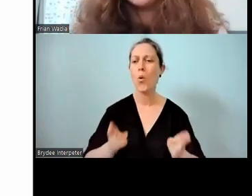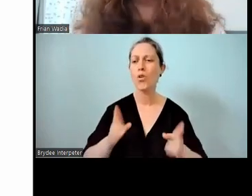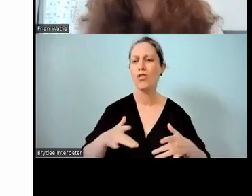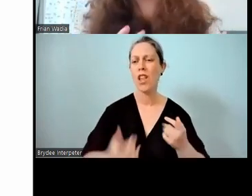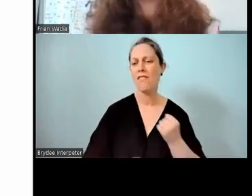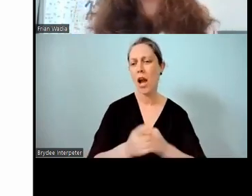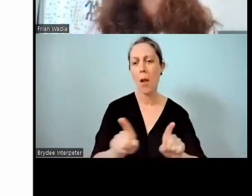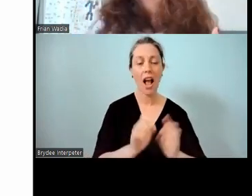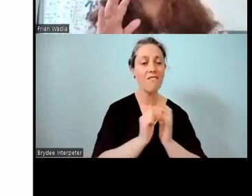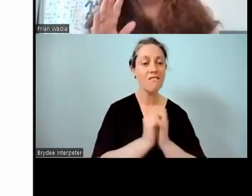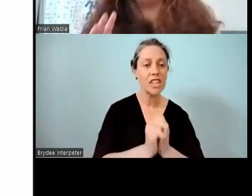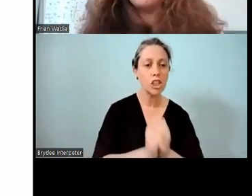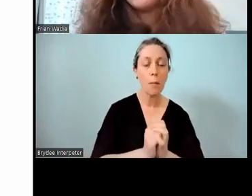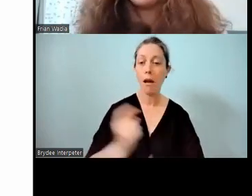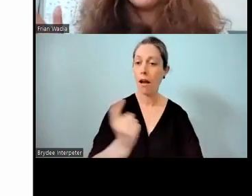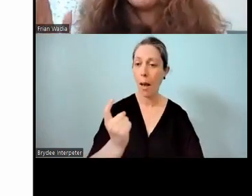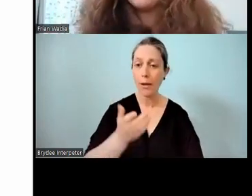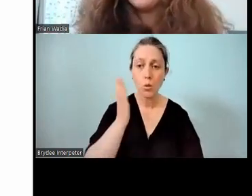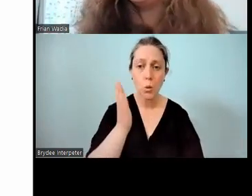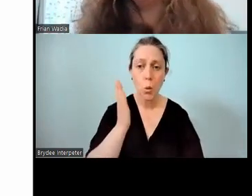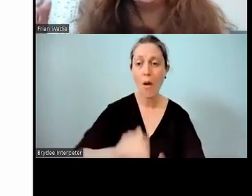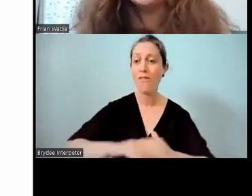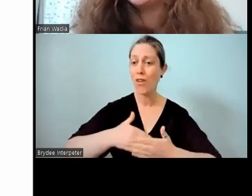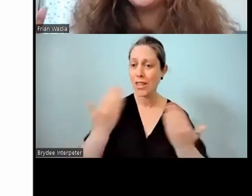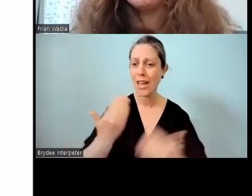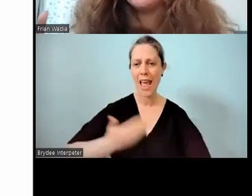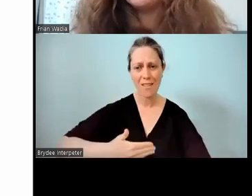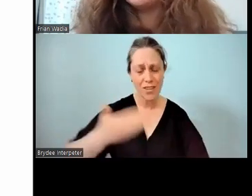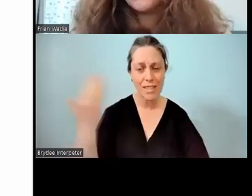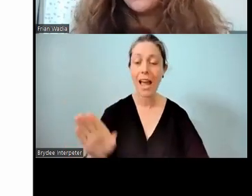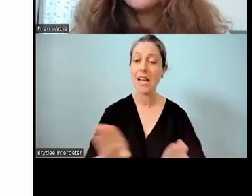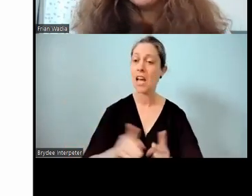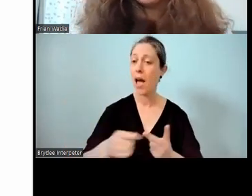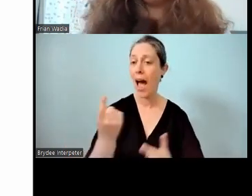such as attendance the full day, every day, just like every other child.